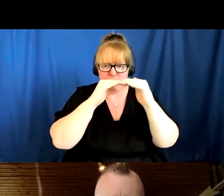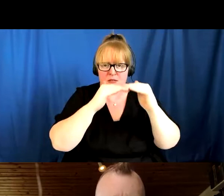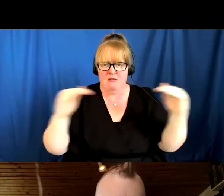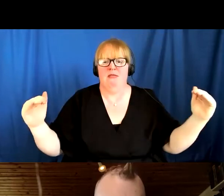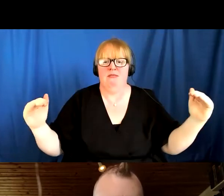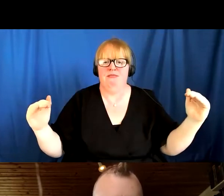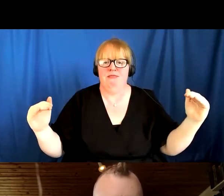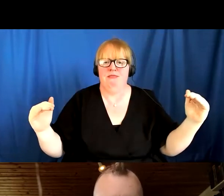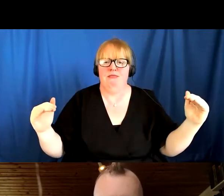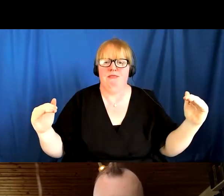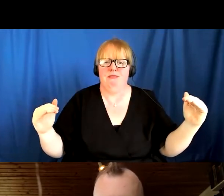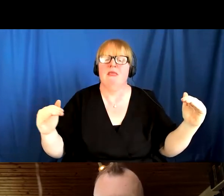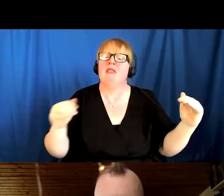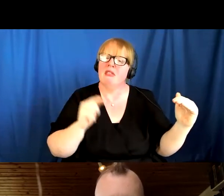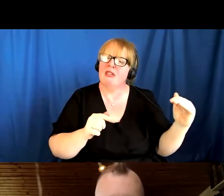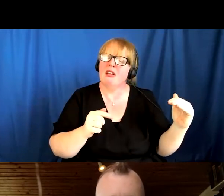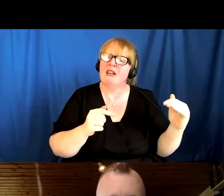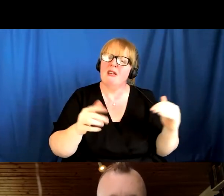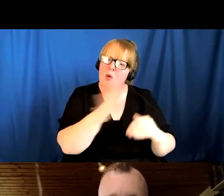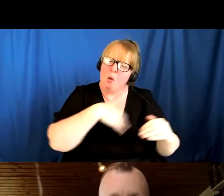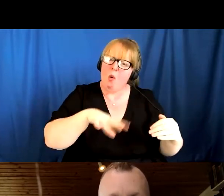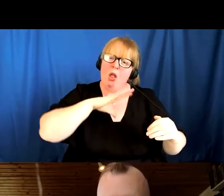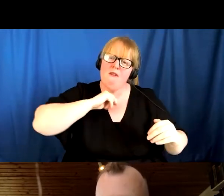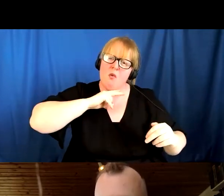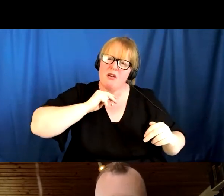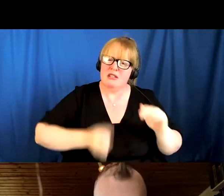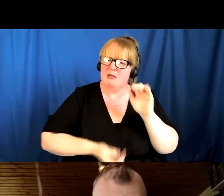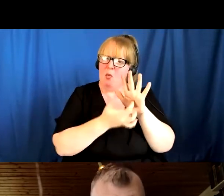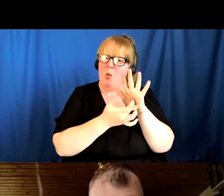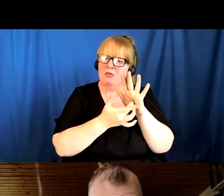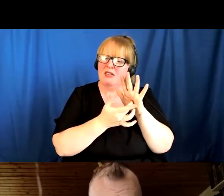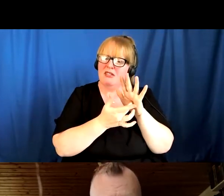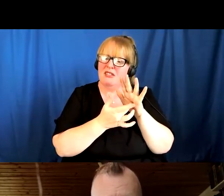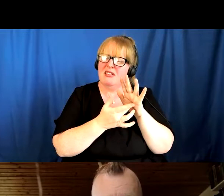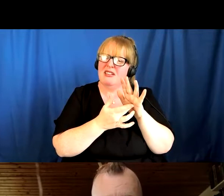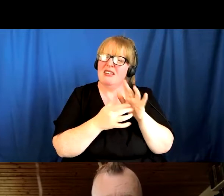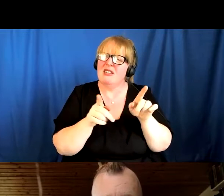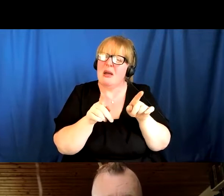And in the end, that's very sympathetic with suppose how we work in LARP. Let me just jump forwards.